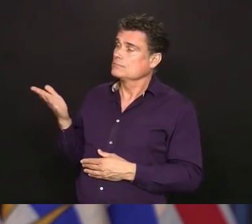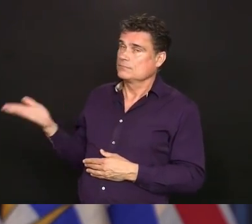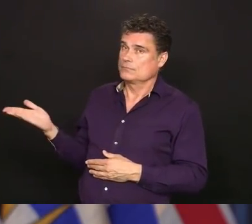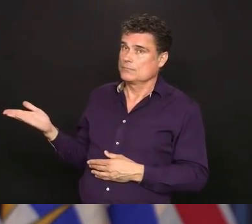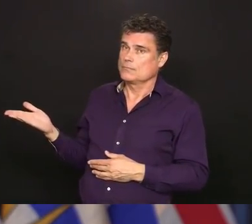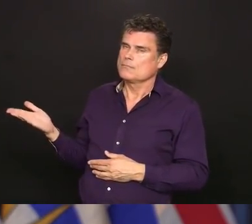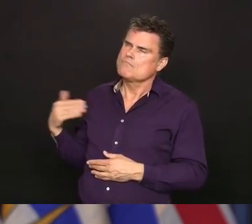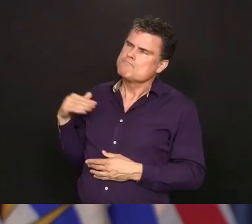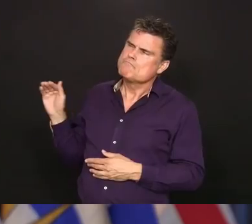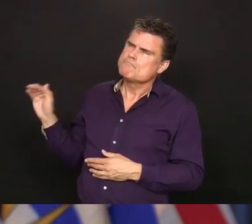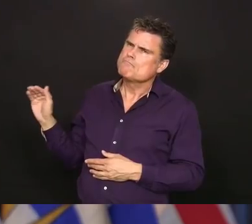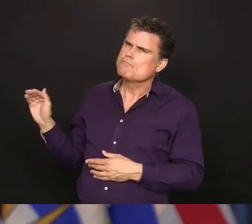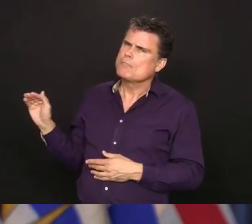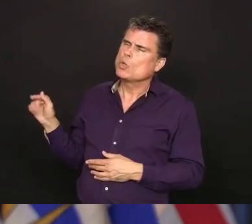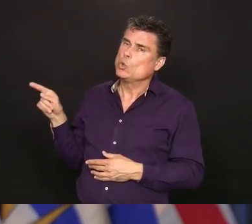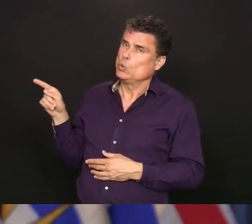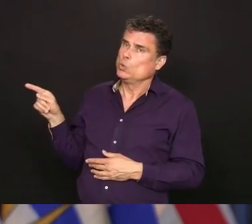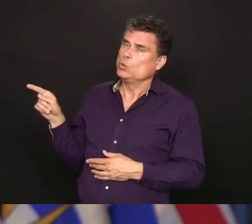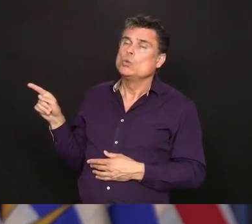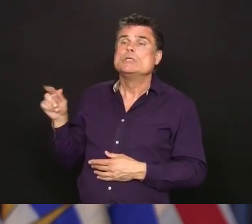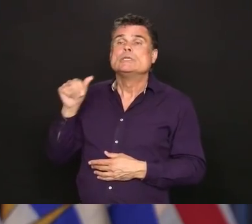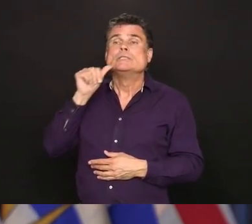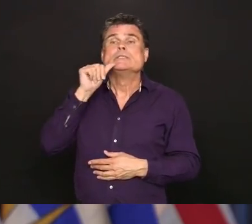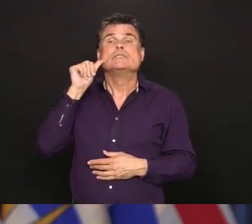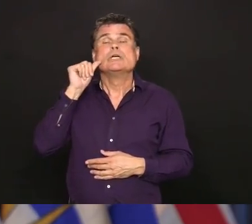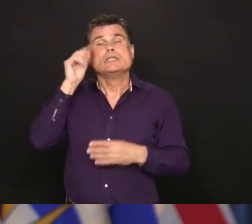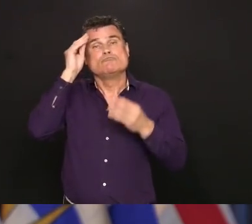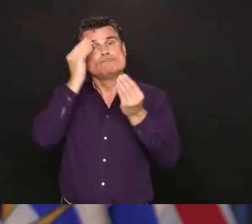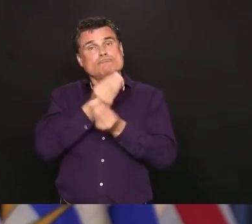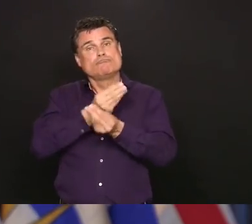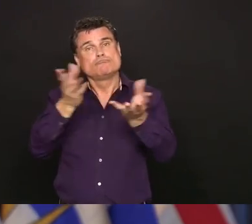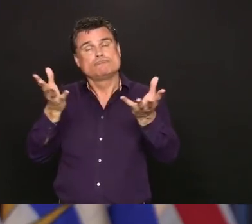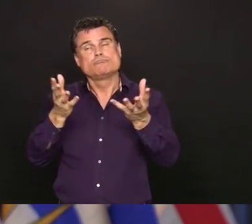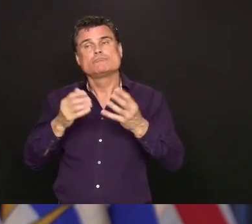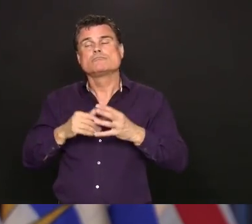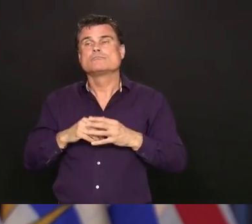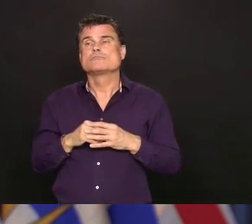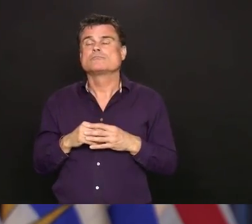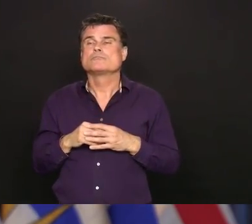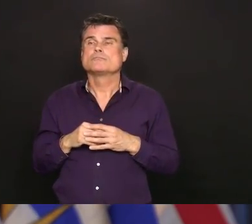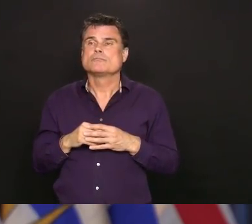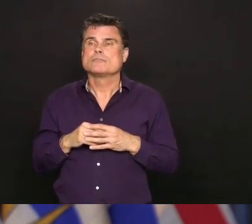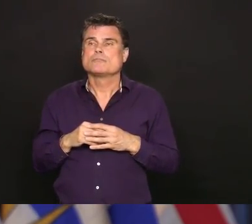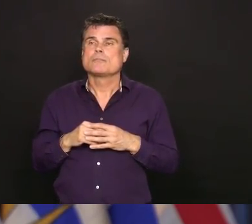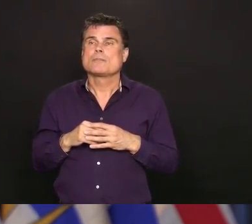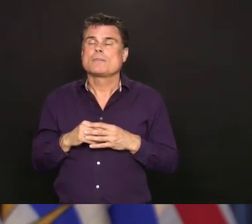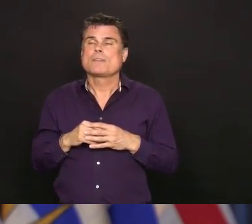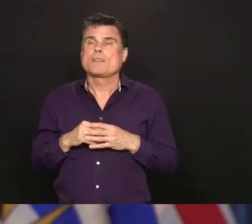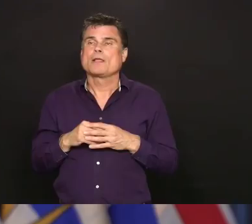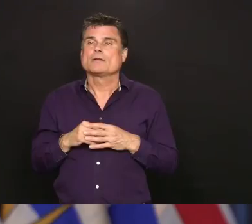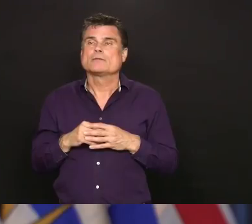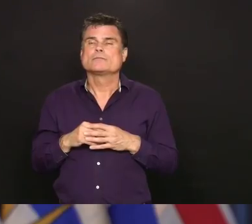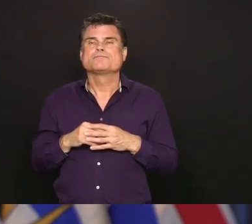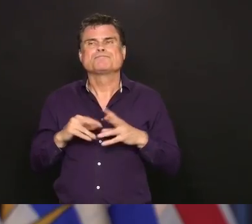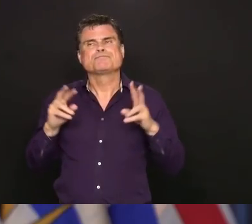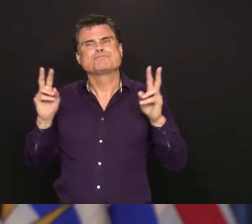Yesterday you spoke about opening up the COVID-19 testing to anyone with symptoms and then using contact tracing to go back.